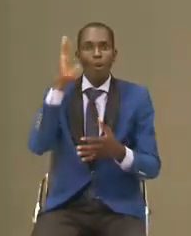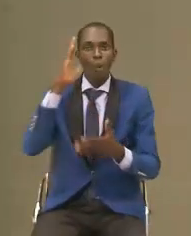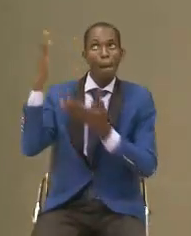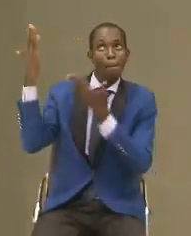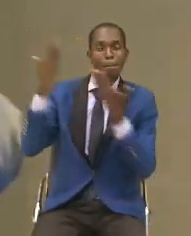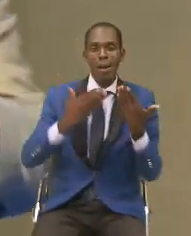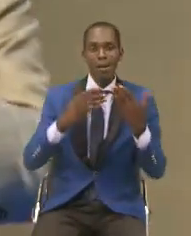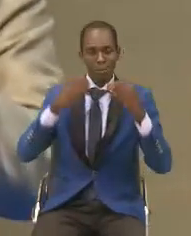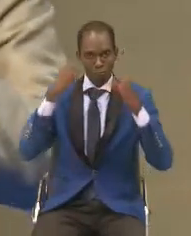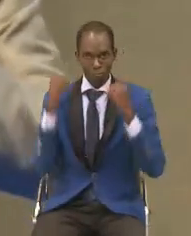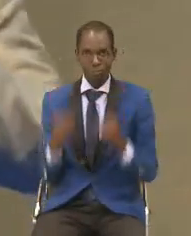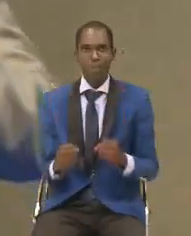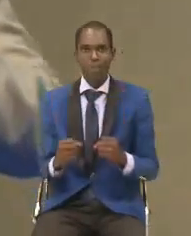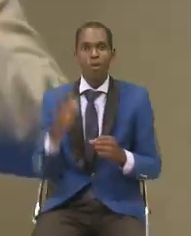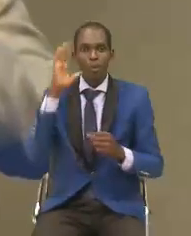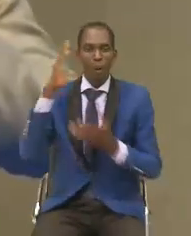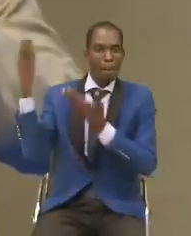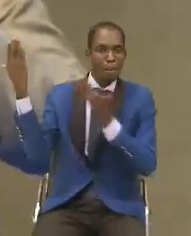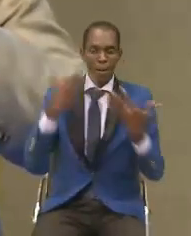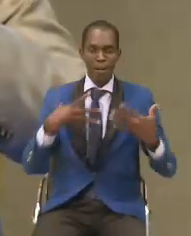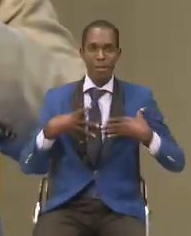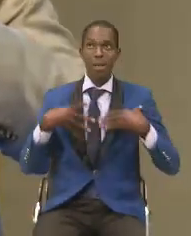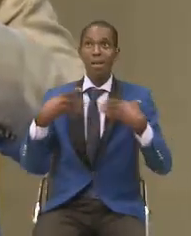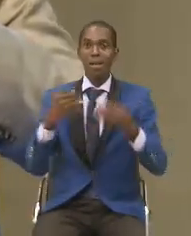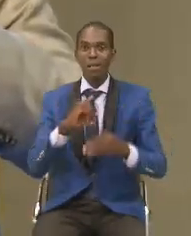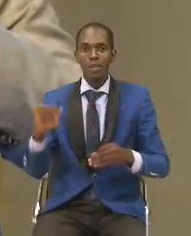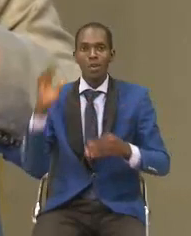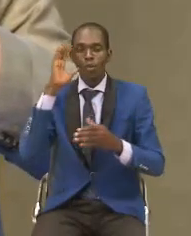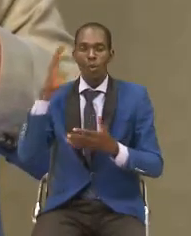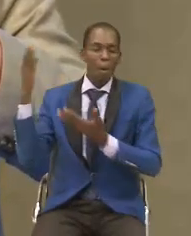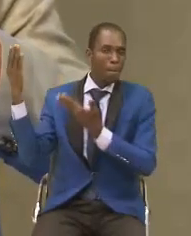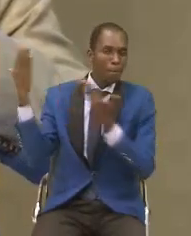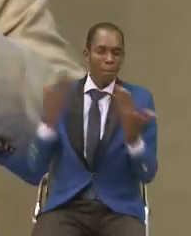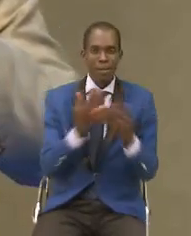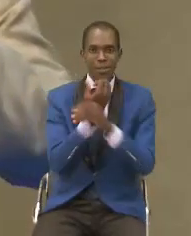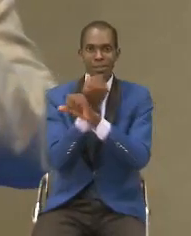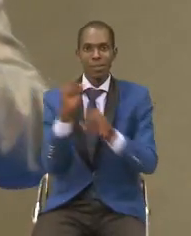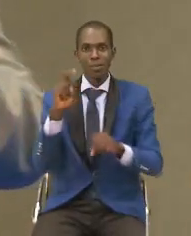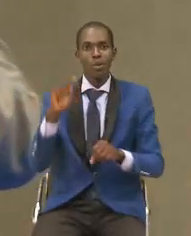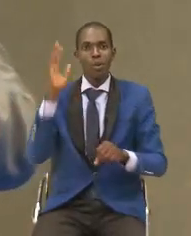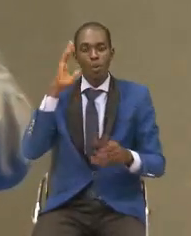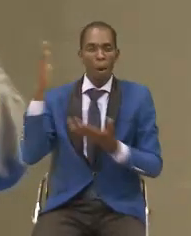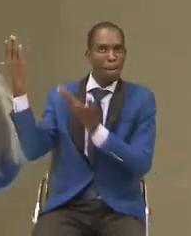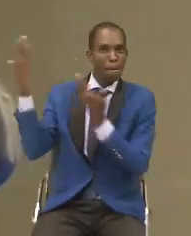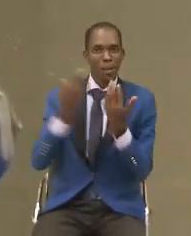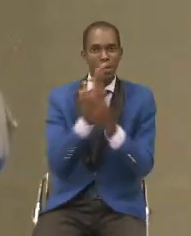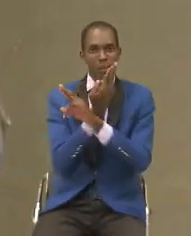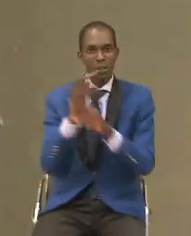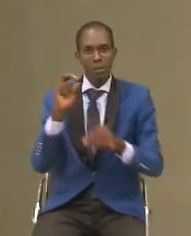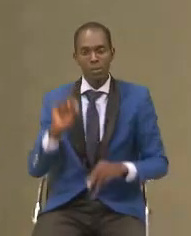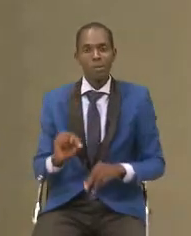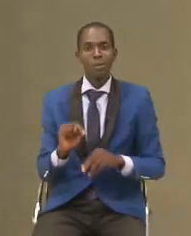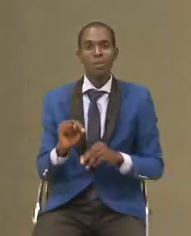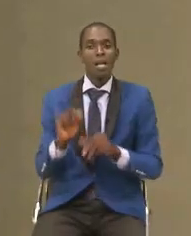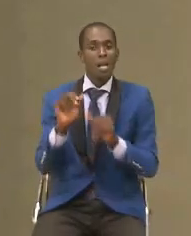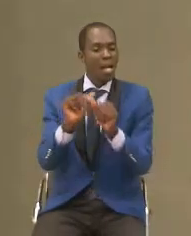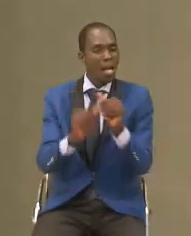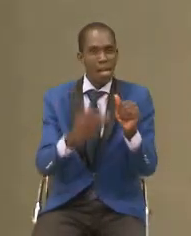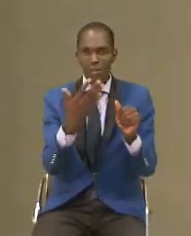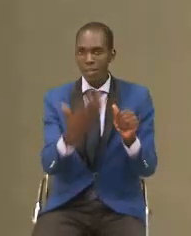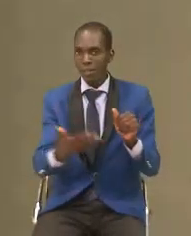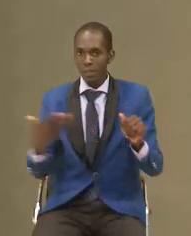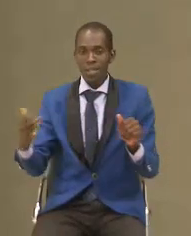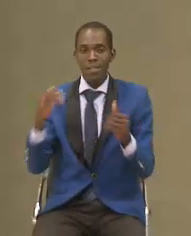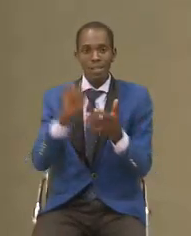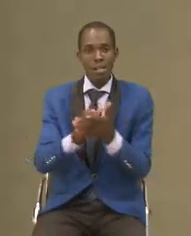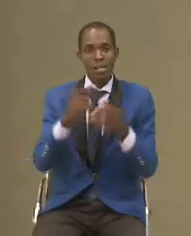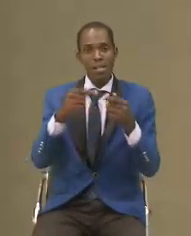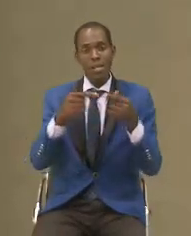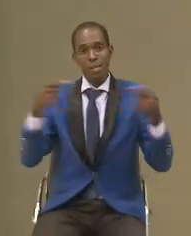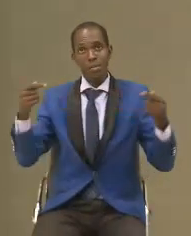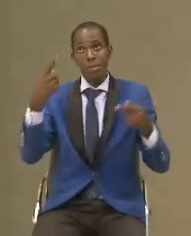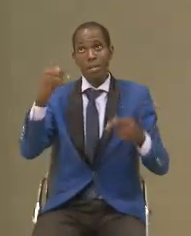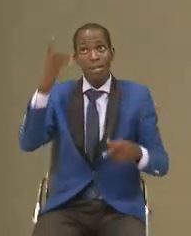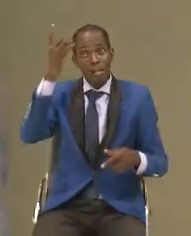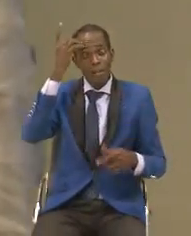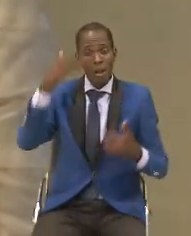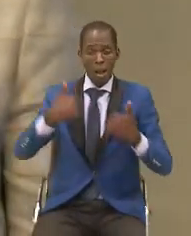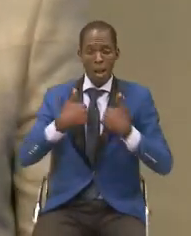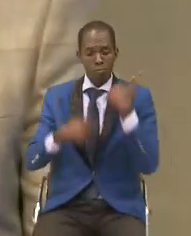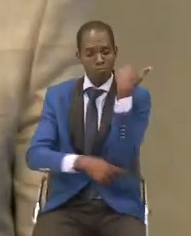and that connection will be power for big healing or brief salvation bring redemption every sin